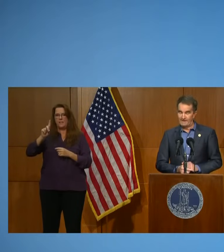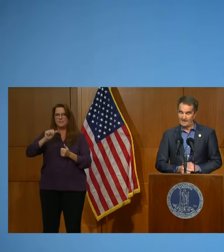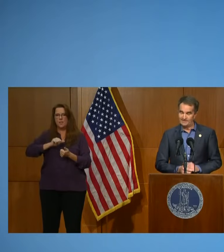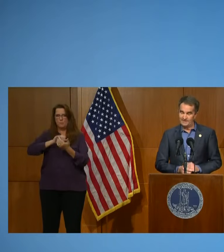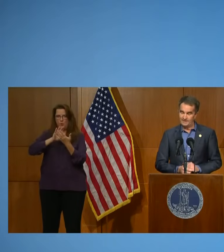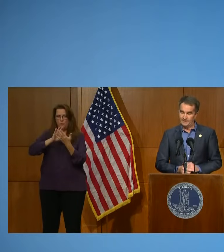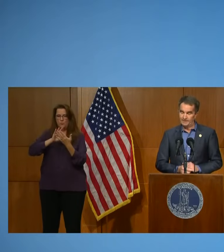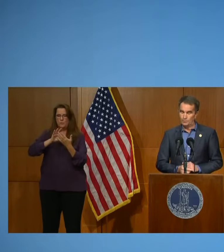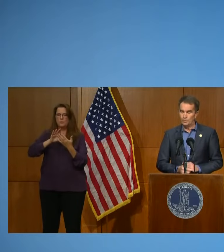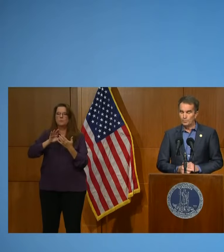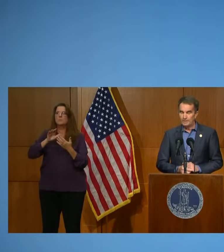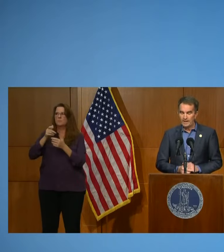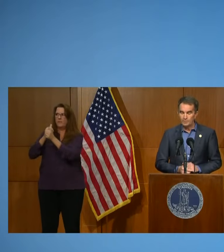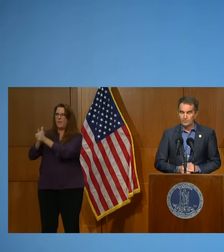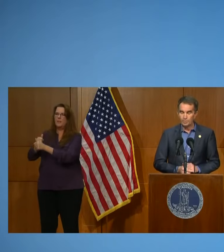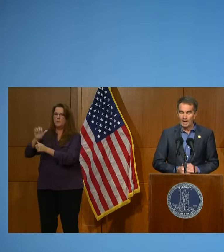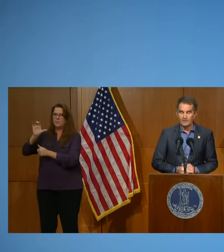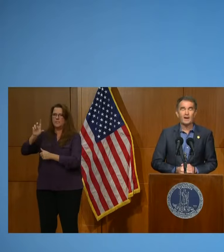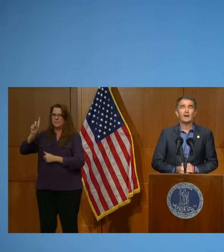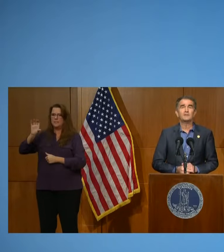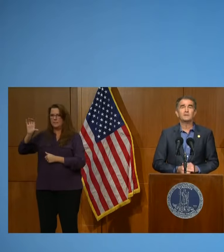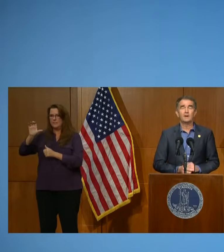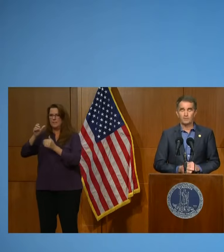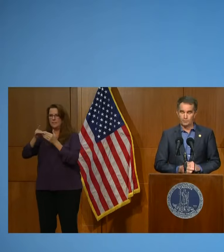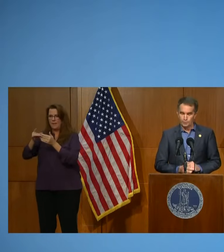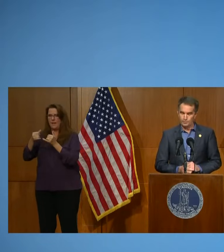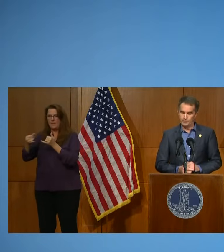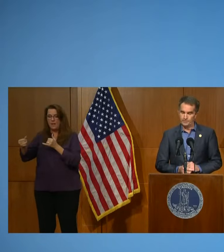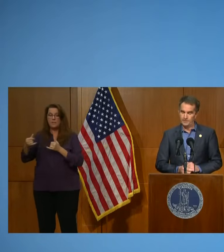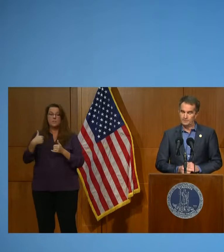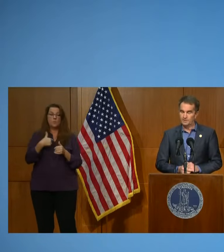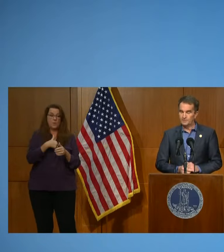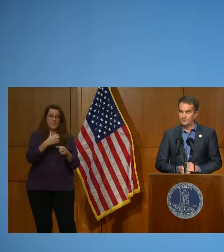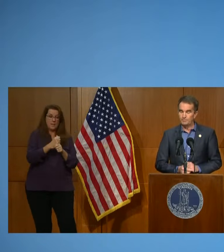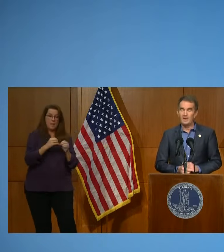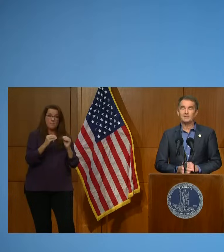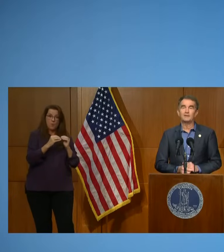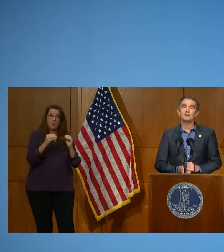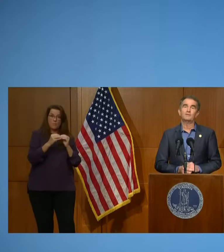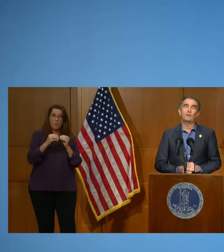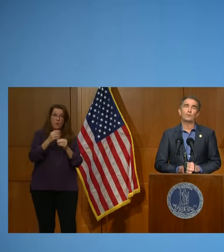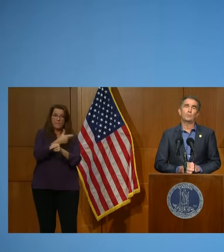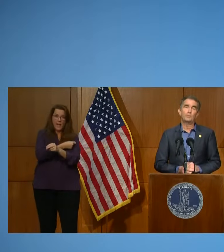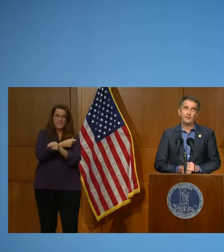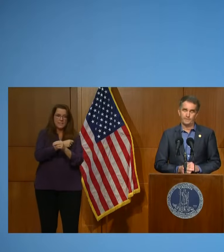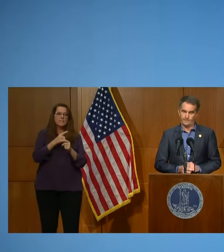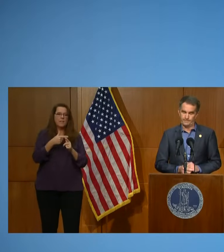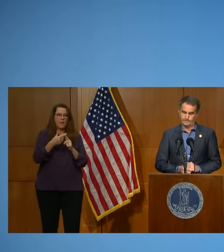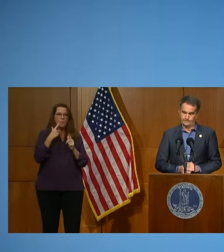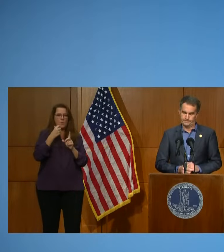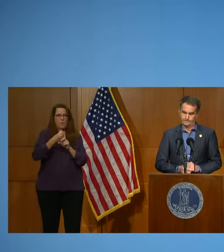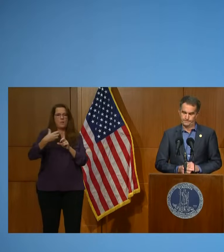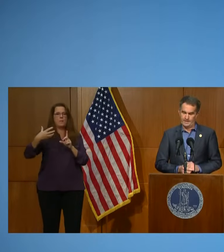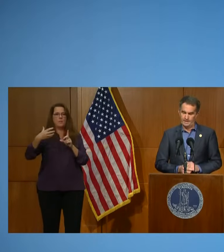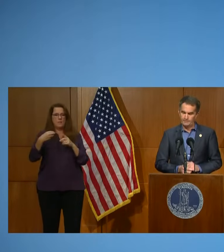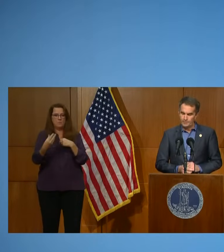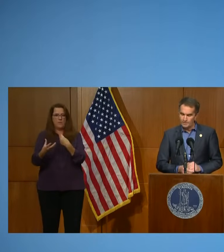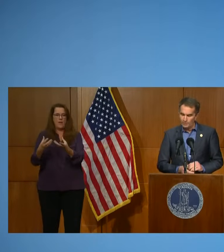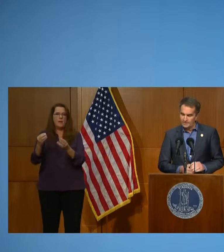PLANNING A PHASED APPROACH, WHICH ALIGNS WITH CDC GUIDELINES. AS WE GET MORE VACCINE, WE WILL BE ABLE TO